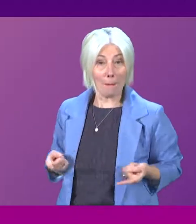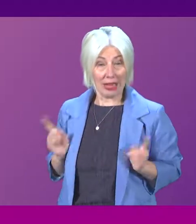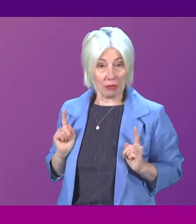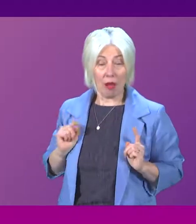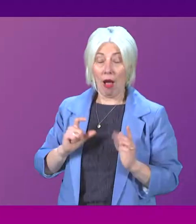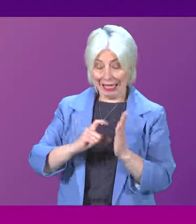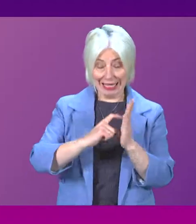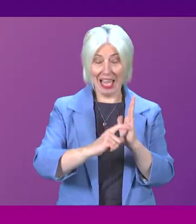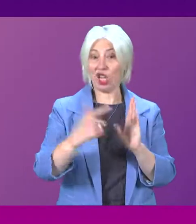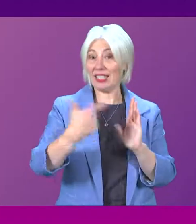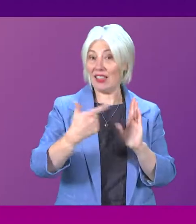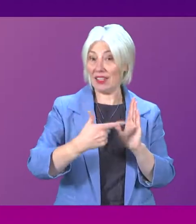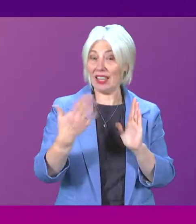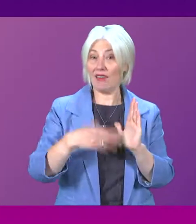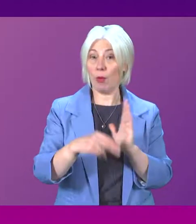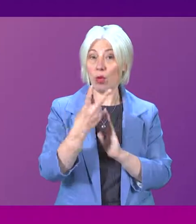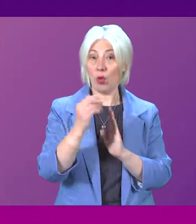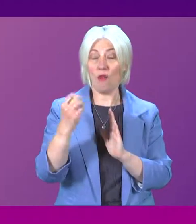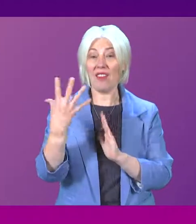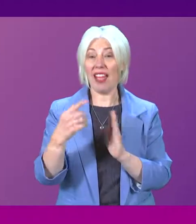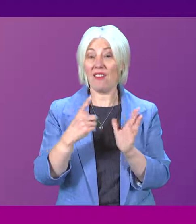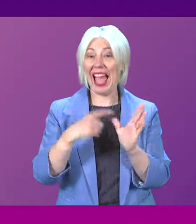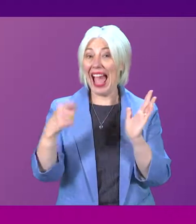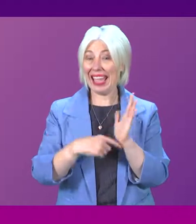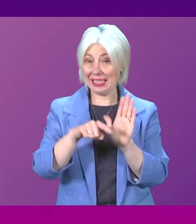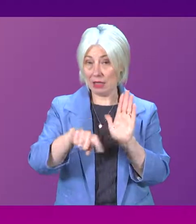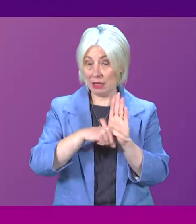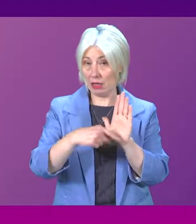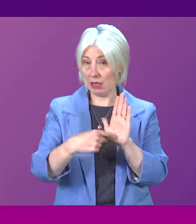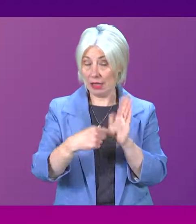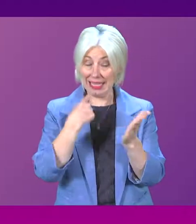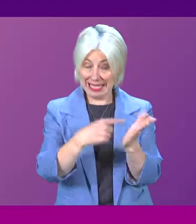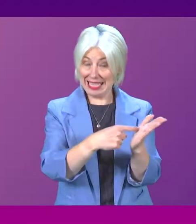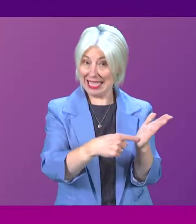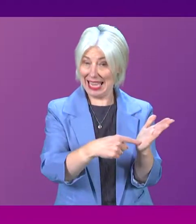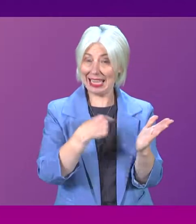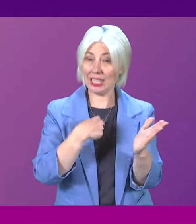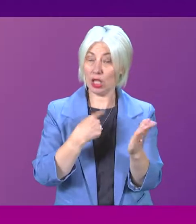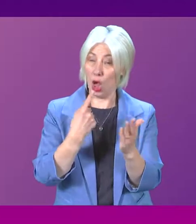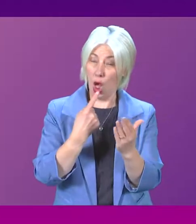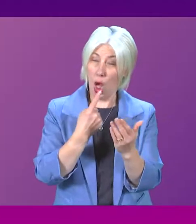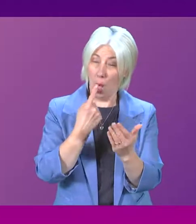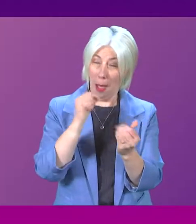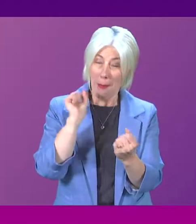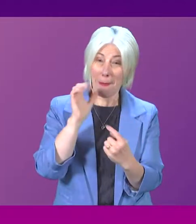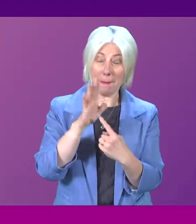Section 17 of the 2005 act, as I read it, gives sole responsibility to the chair to